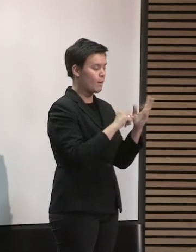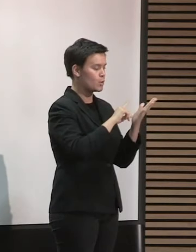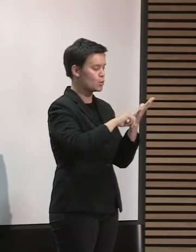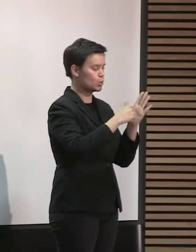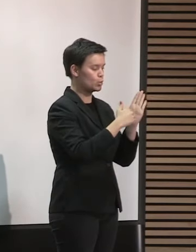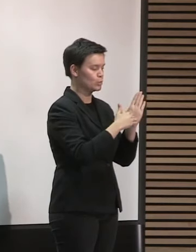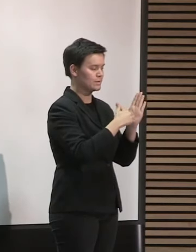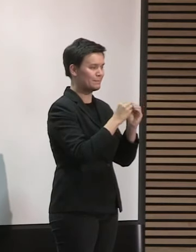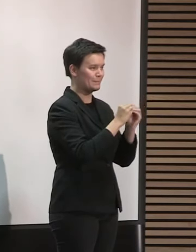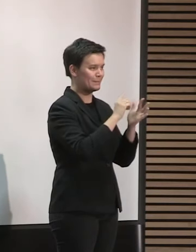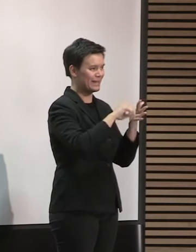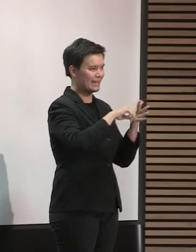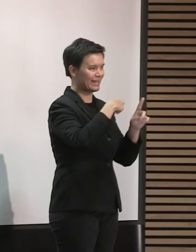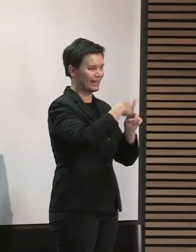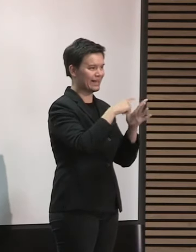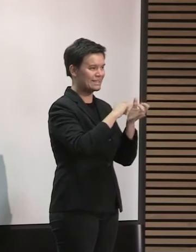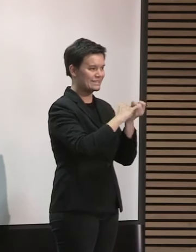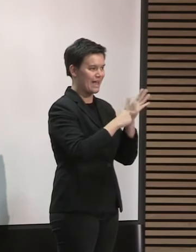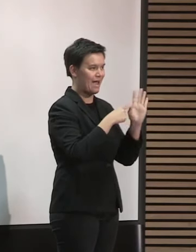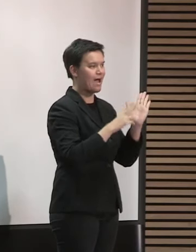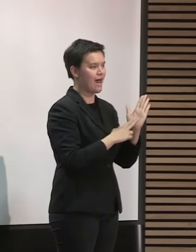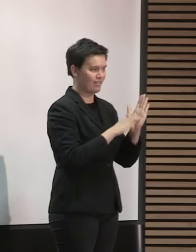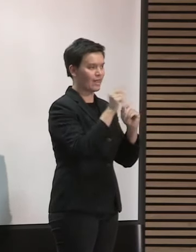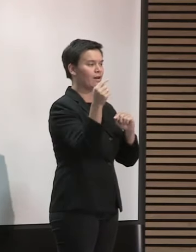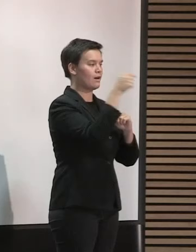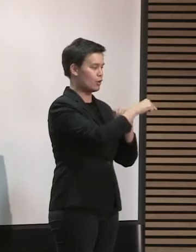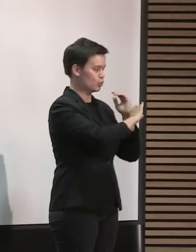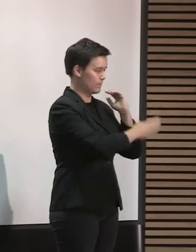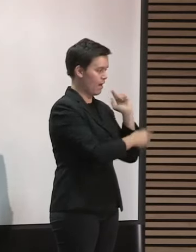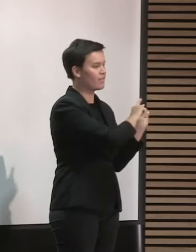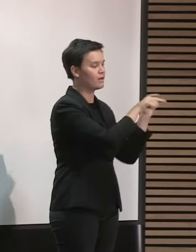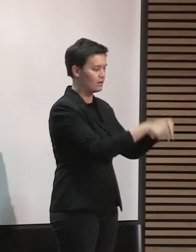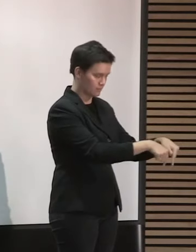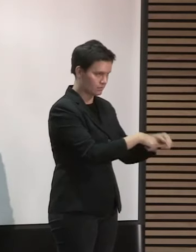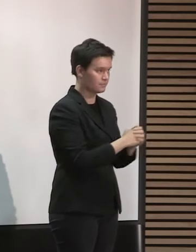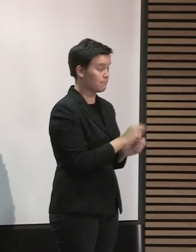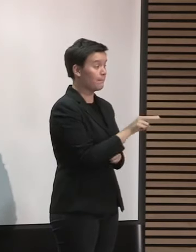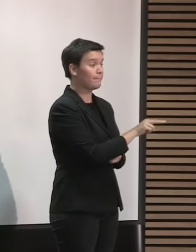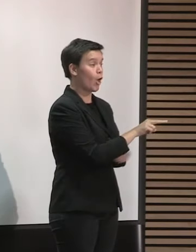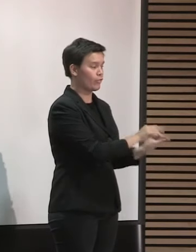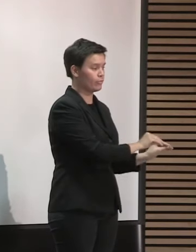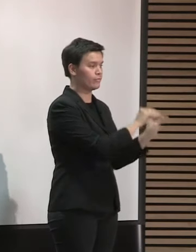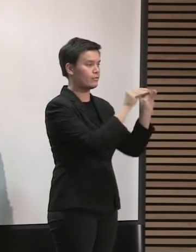roles. Those at the highest risk will be tested most frequently, those at the